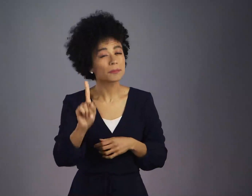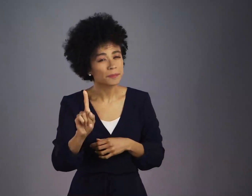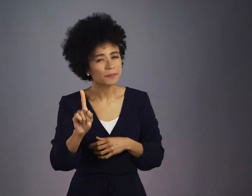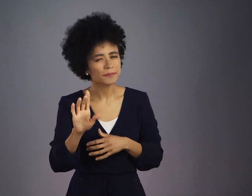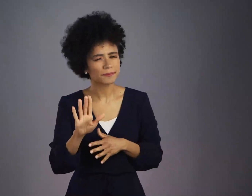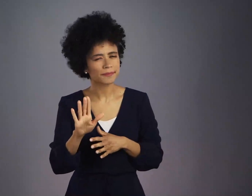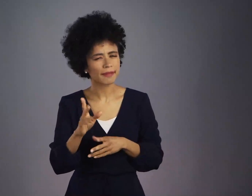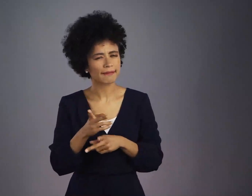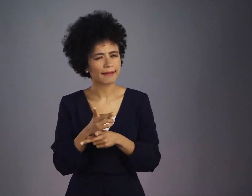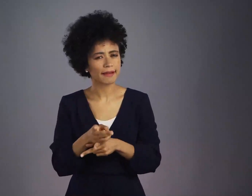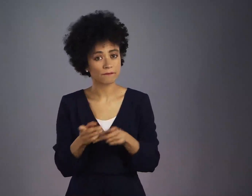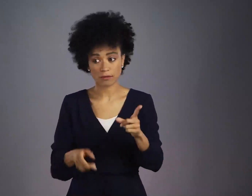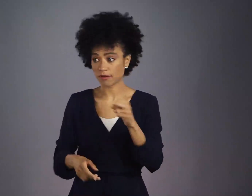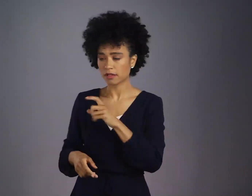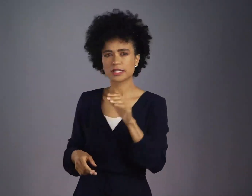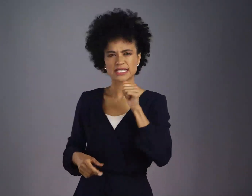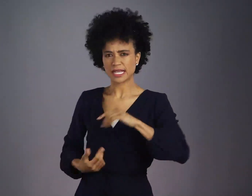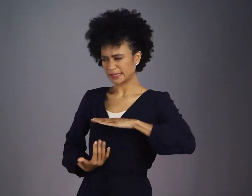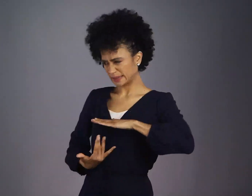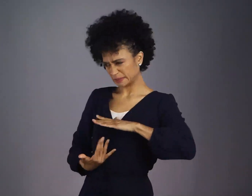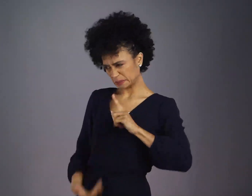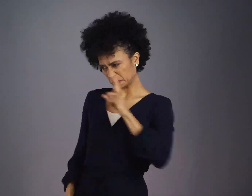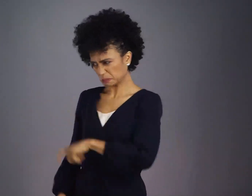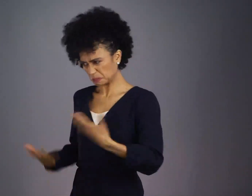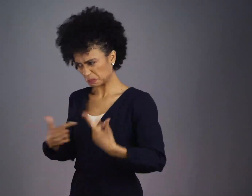But be careful not to be resentful about the last time he did so.